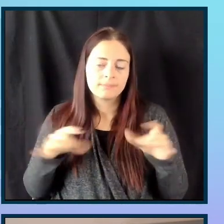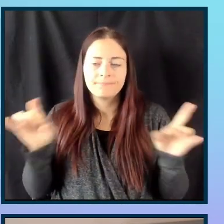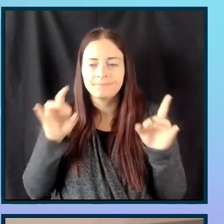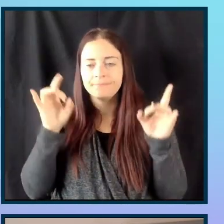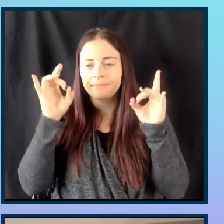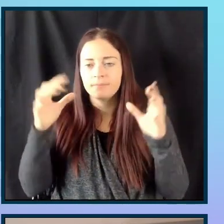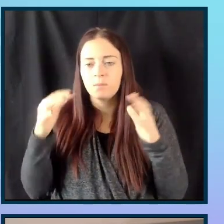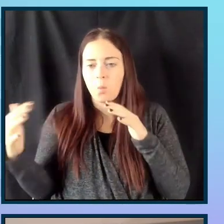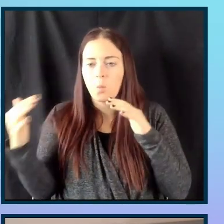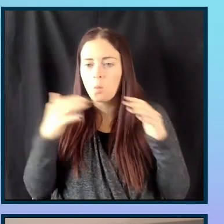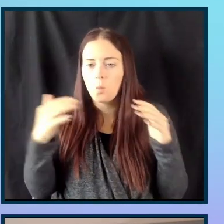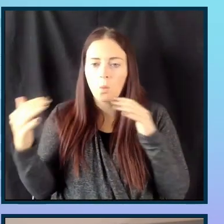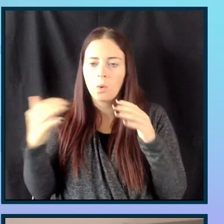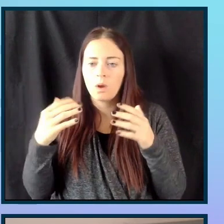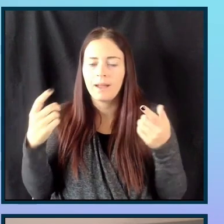and there's a lot of suffering.